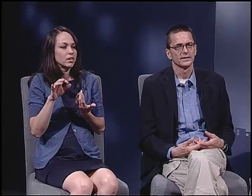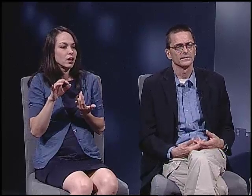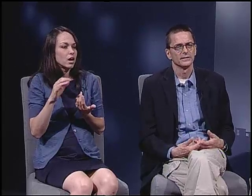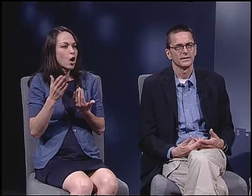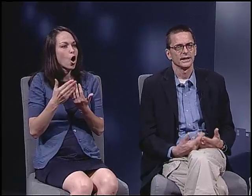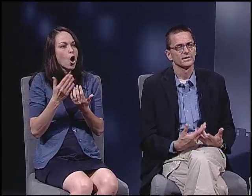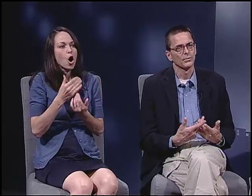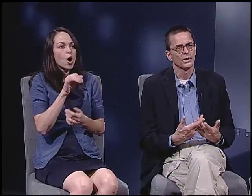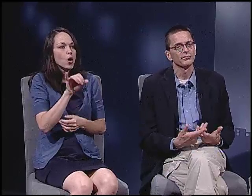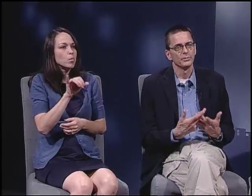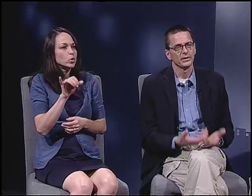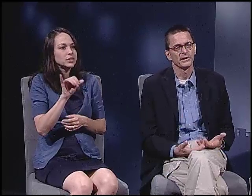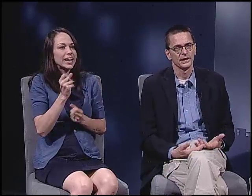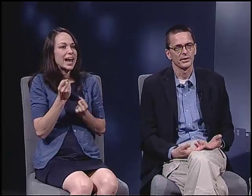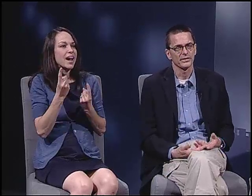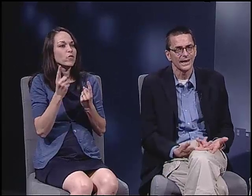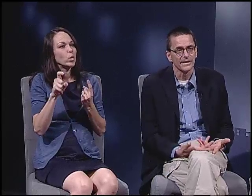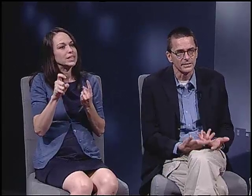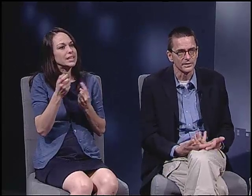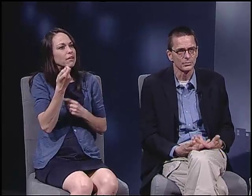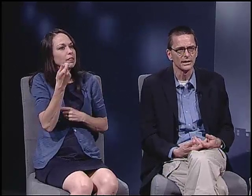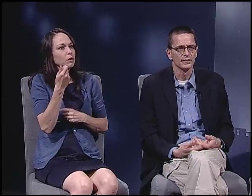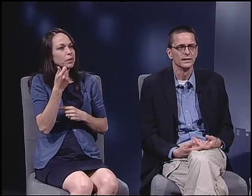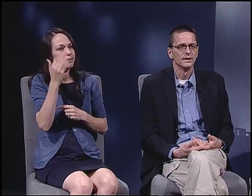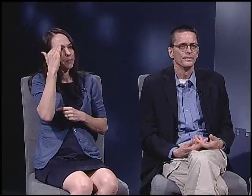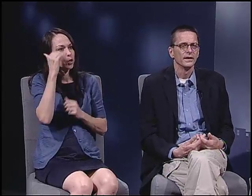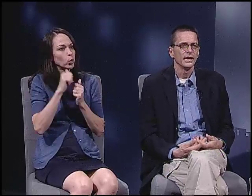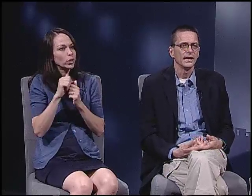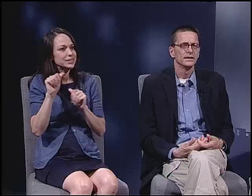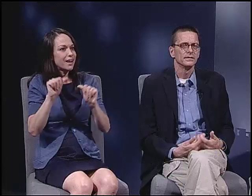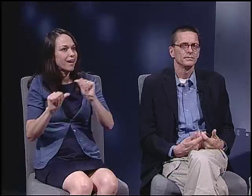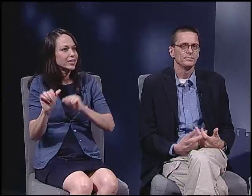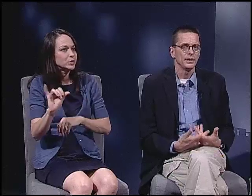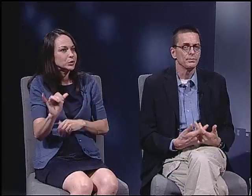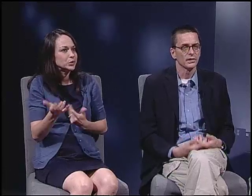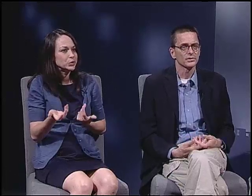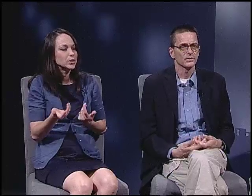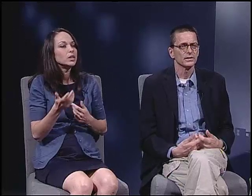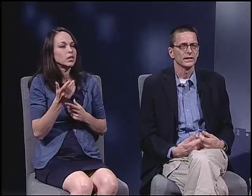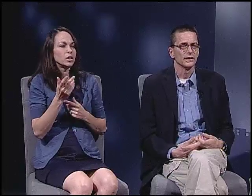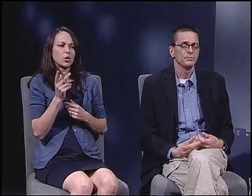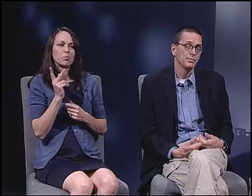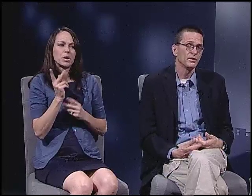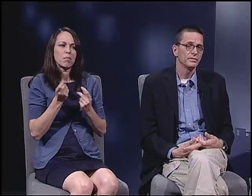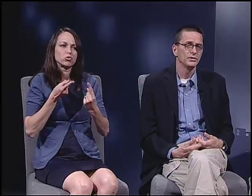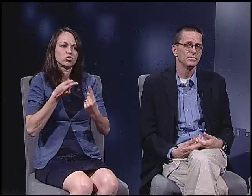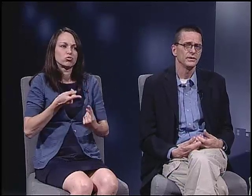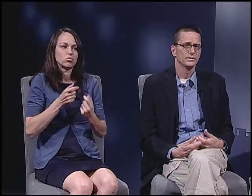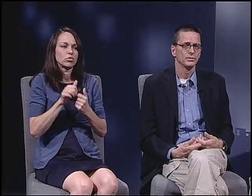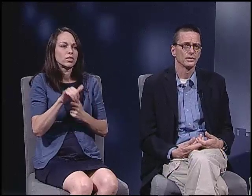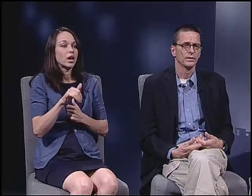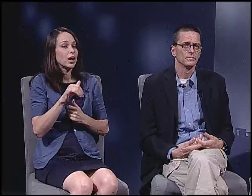to have some rough familiarity with science as well. And people are struggling and people often do feel overwhelmed